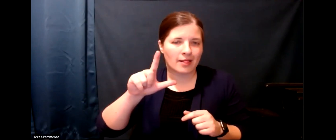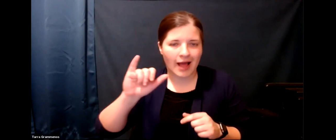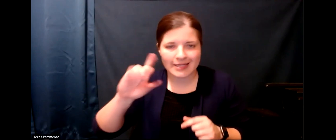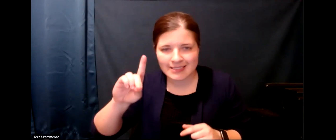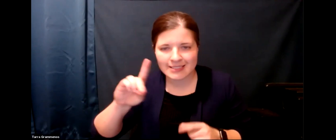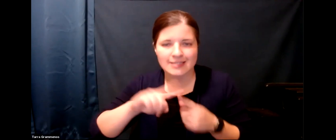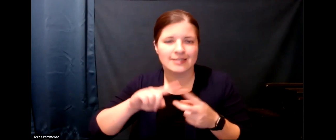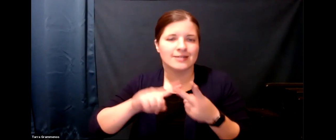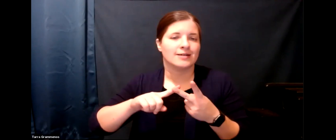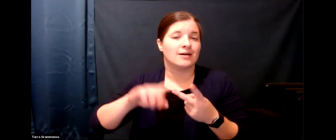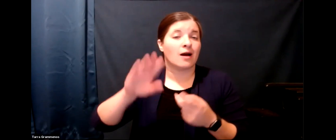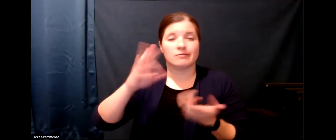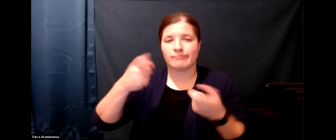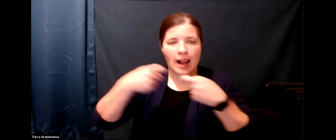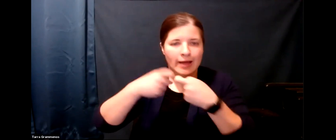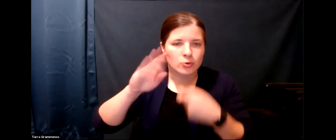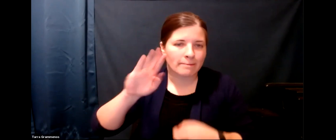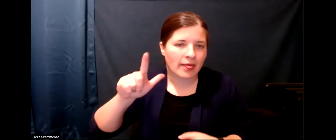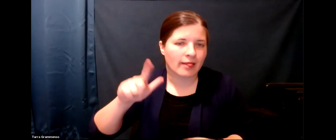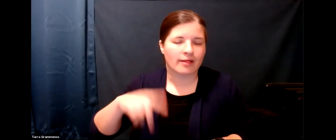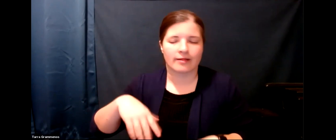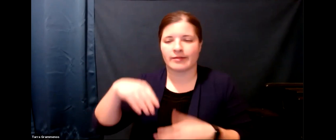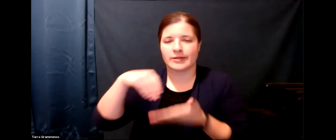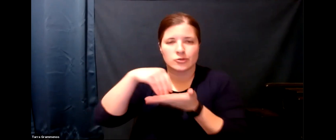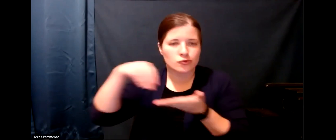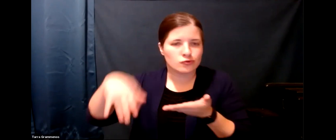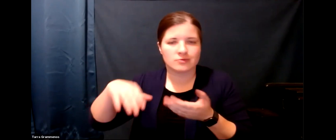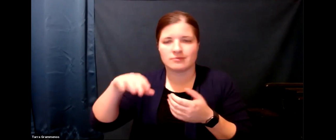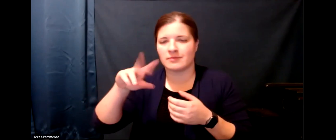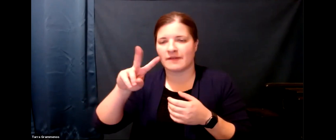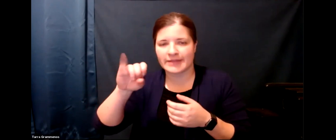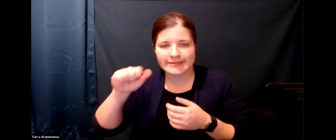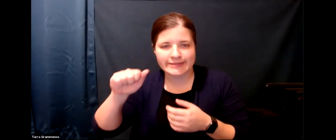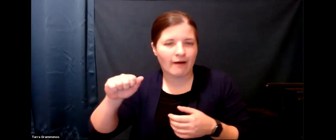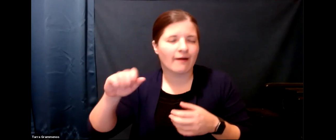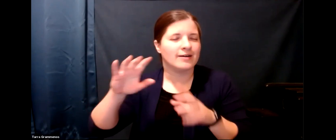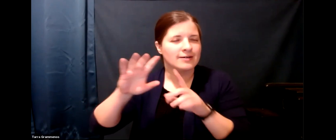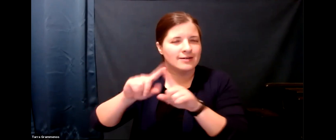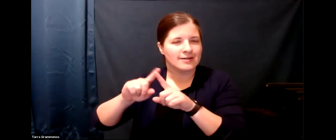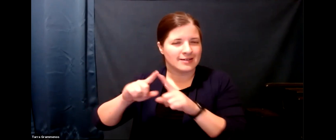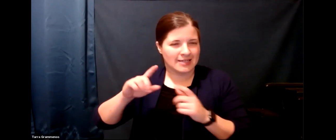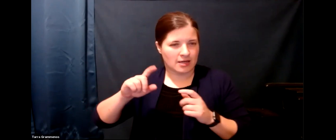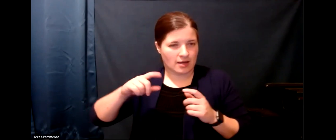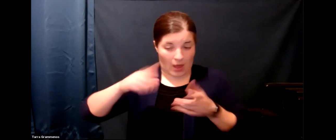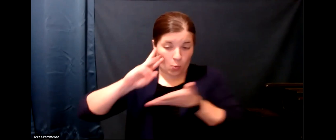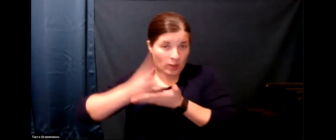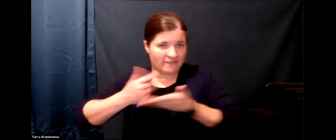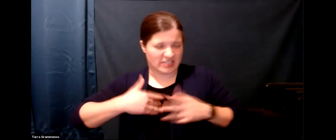student fee statement, something like that, in order to -- for us to be able to accept this ballot.